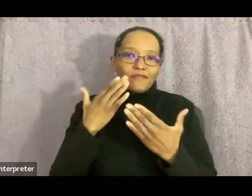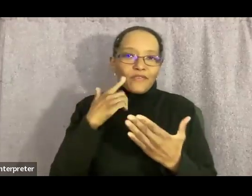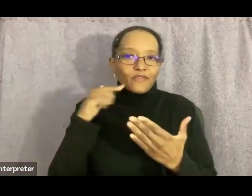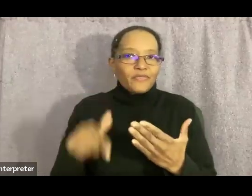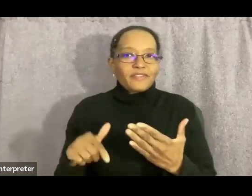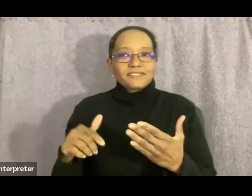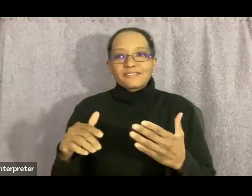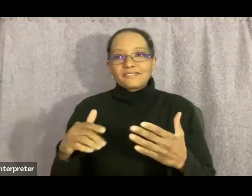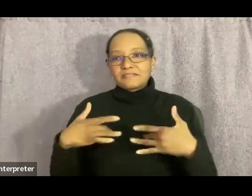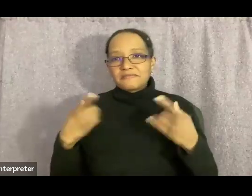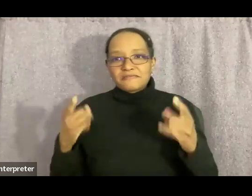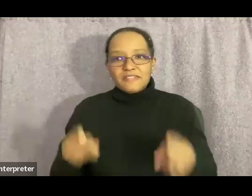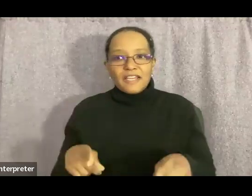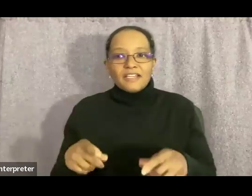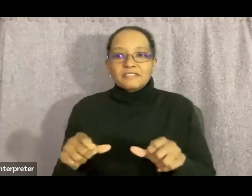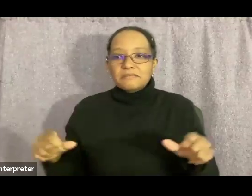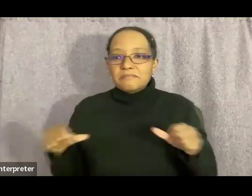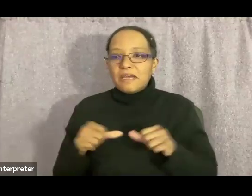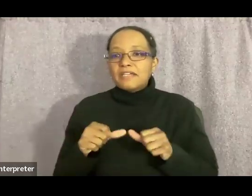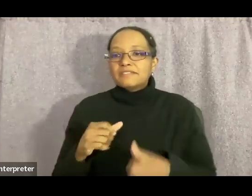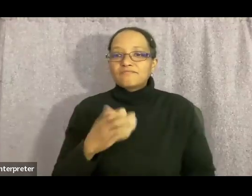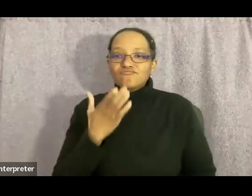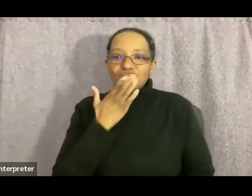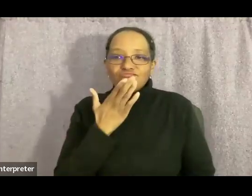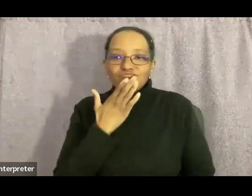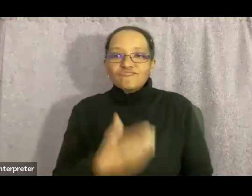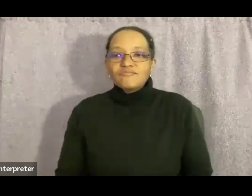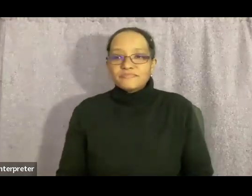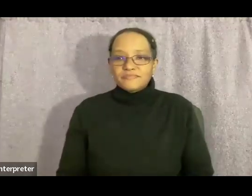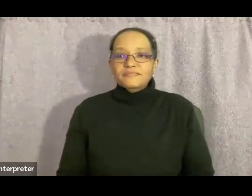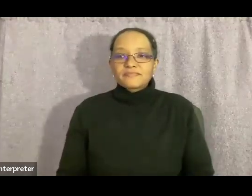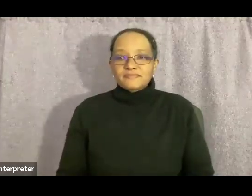So much gratitude.